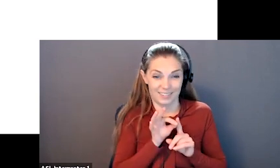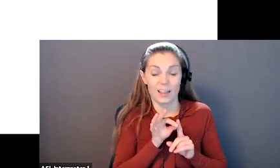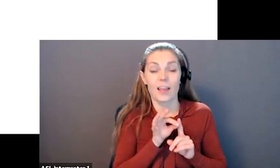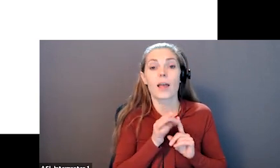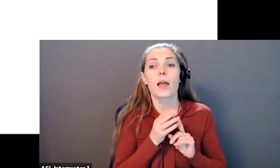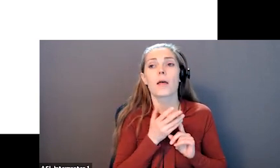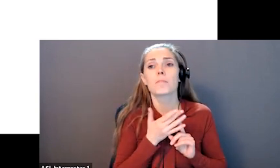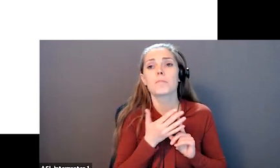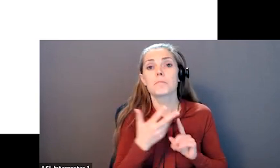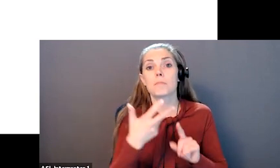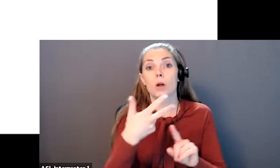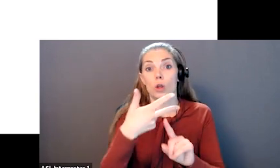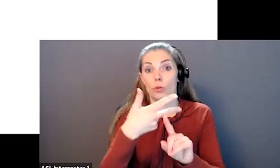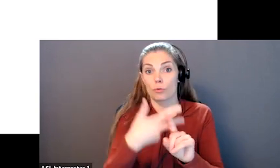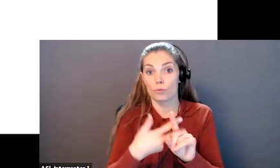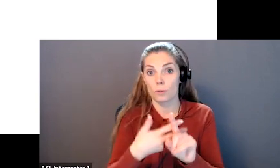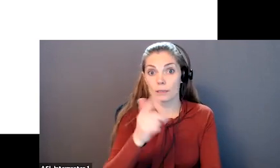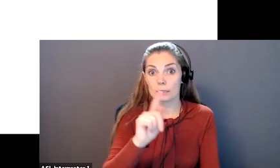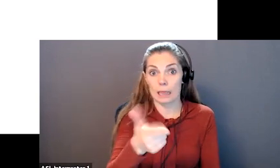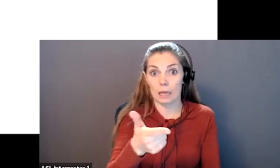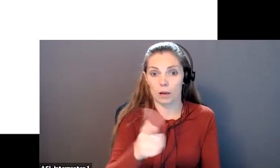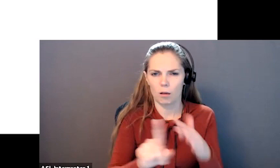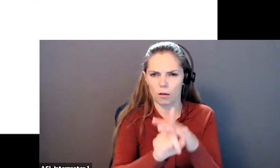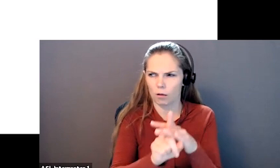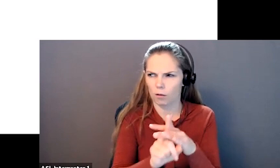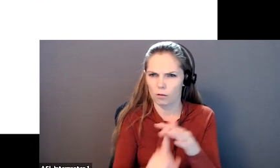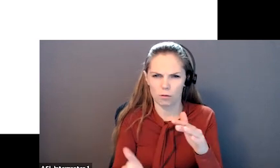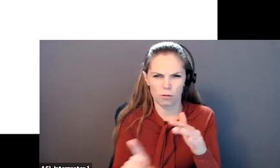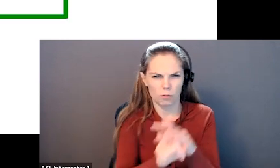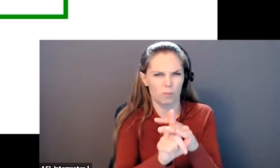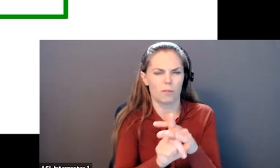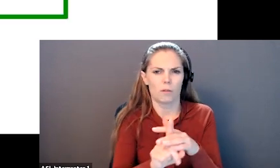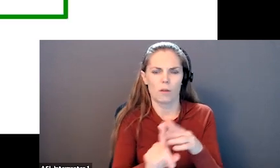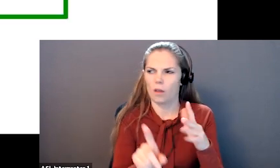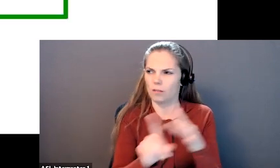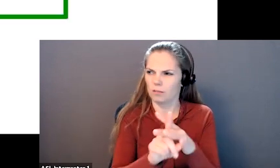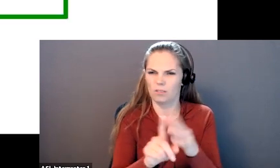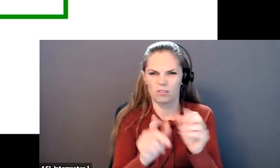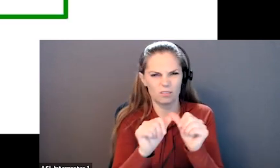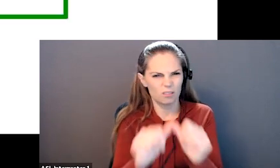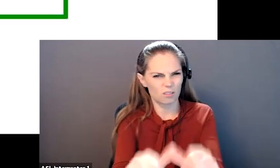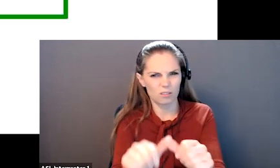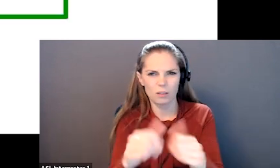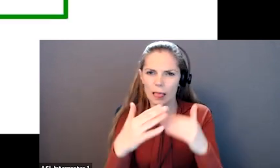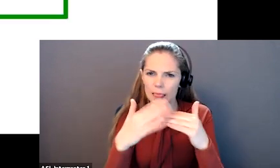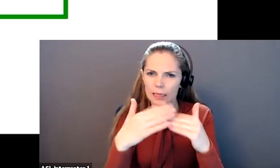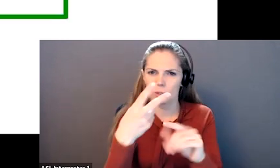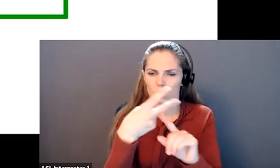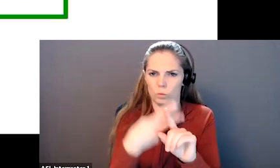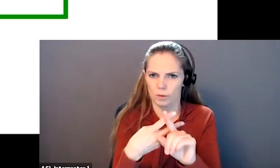for at least for at least two months. There is a multi-dimensional nature to long COVID which